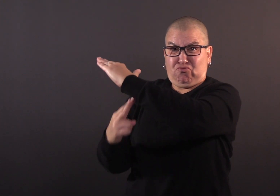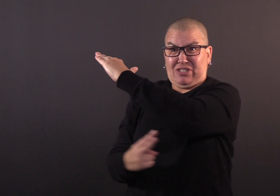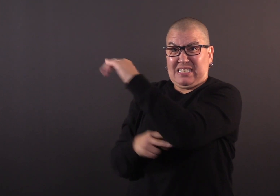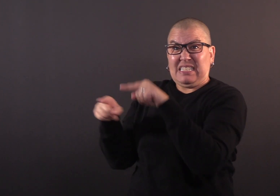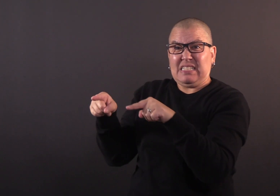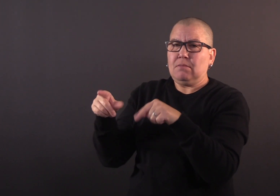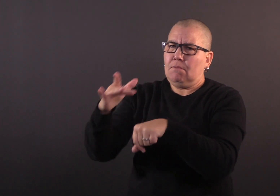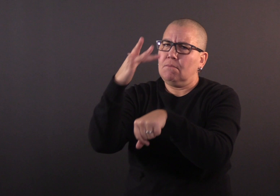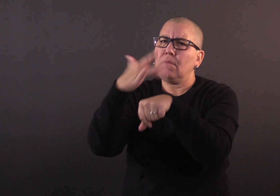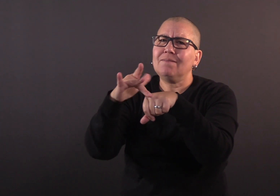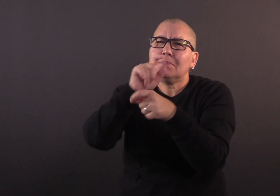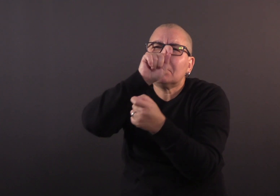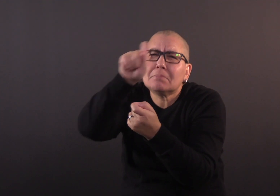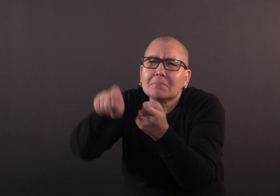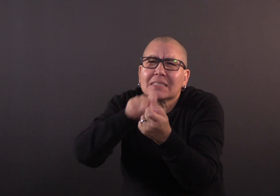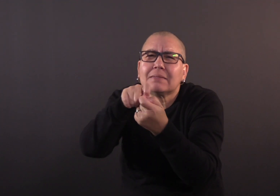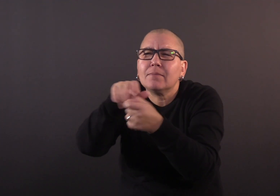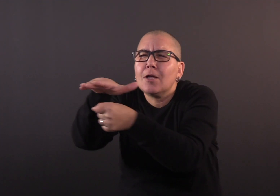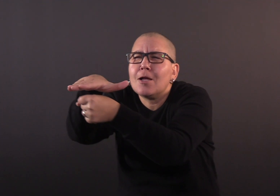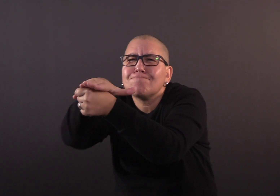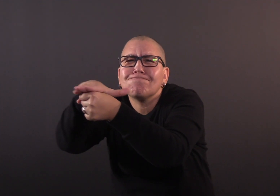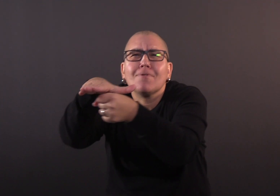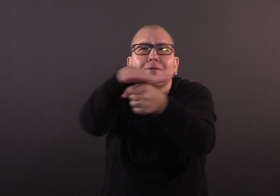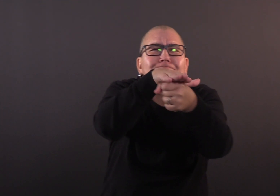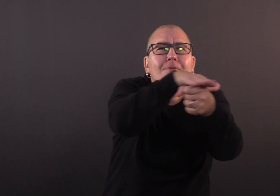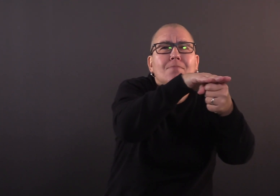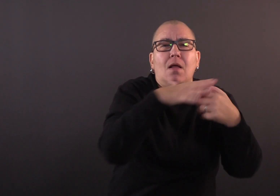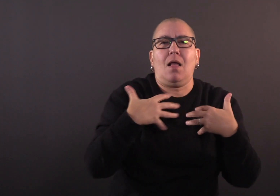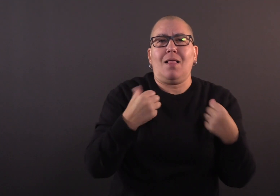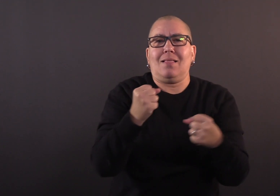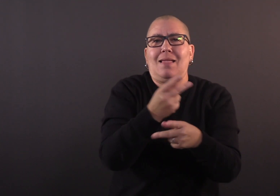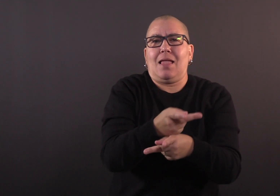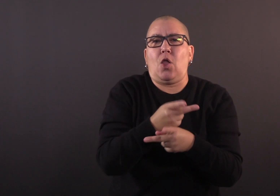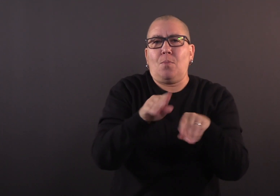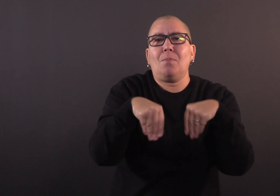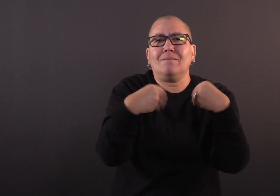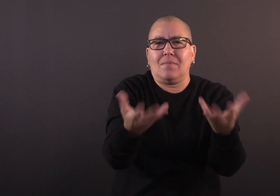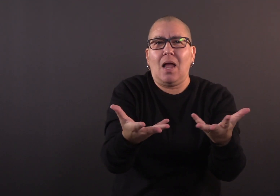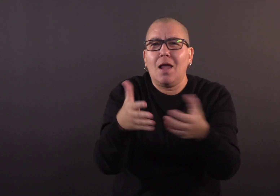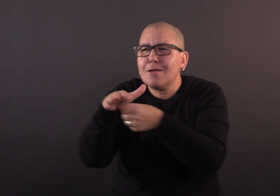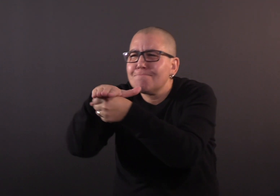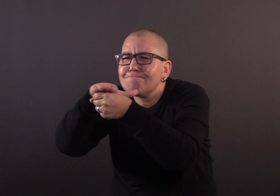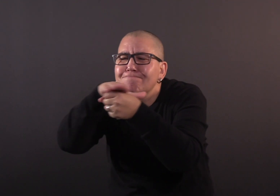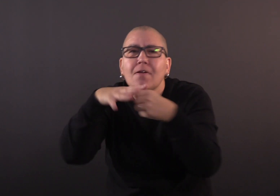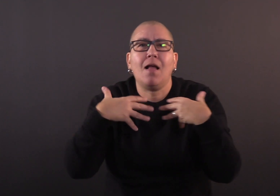COVID-19 vaccines through this program are available at select local healthcare providers,